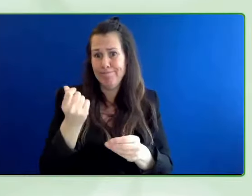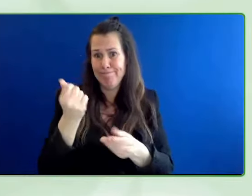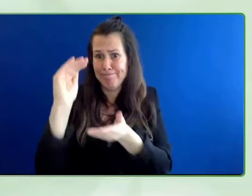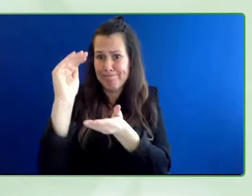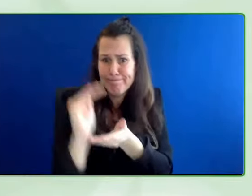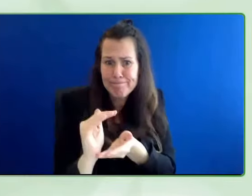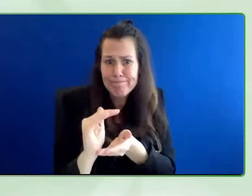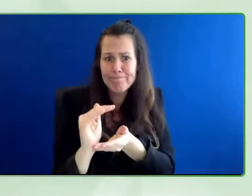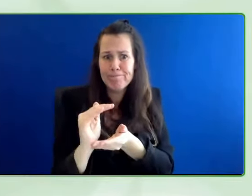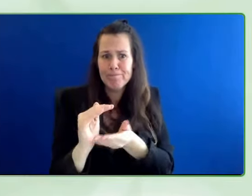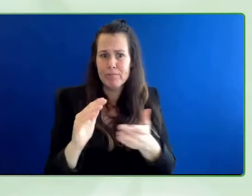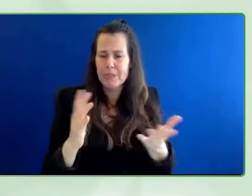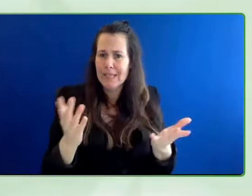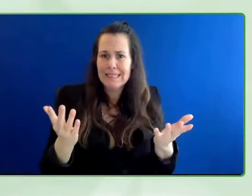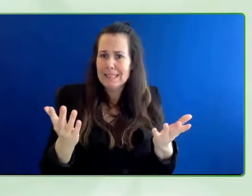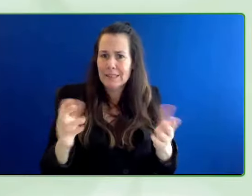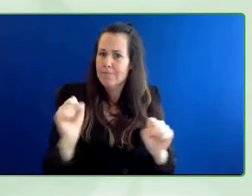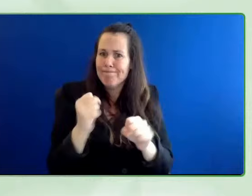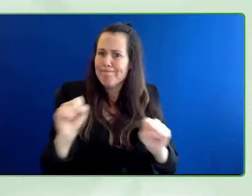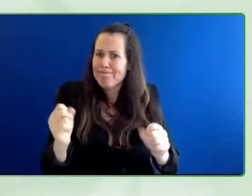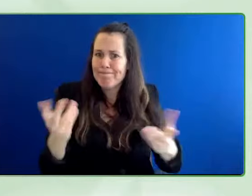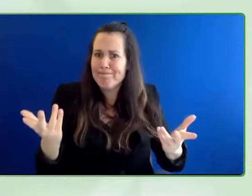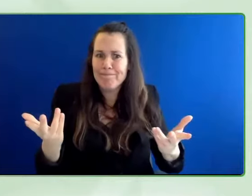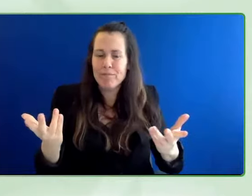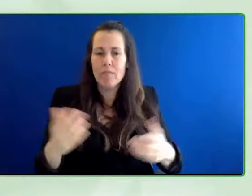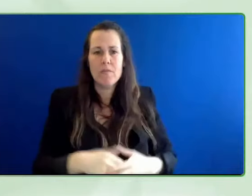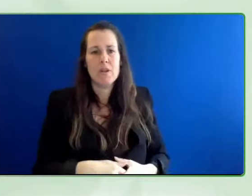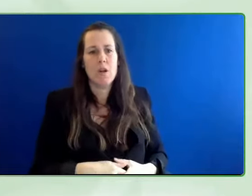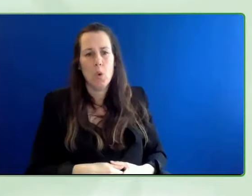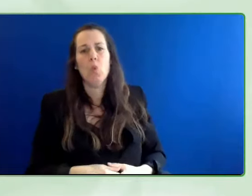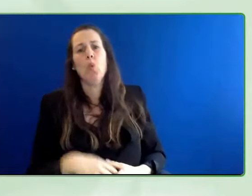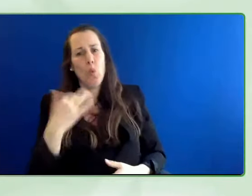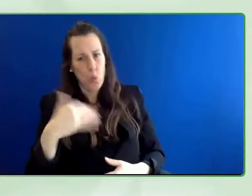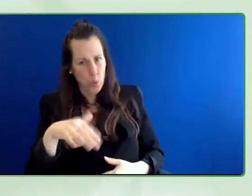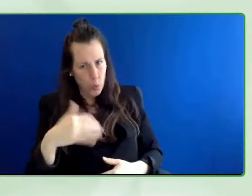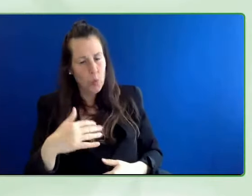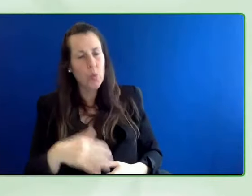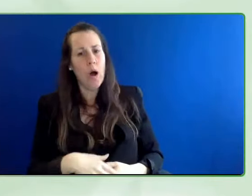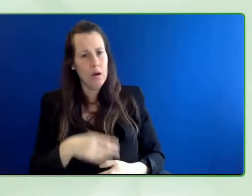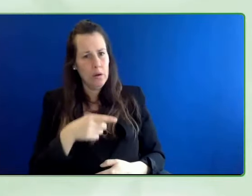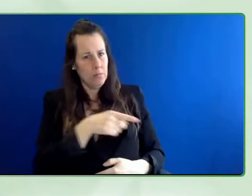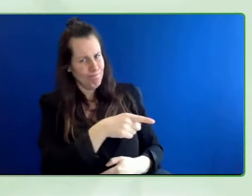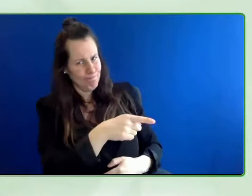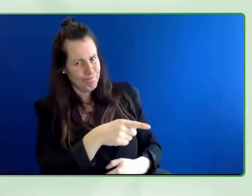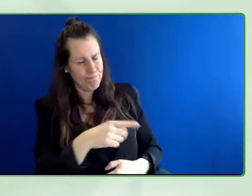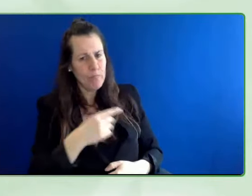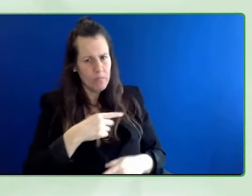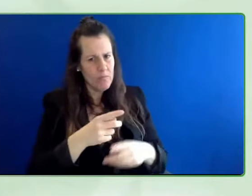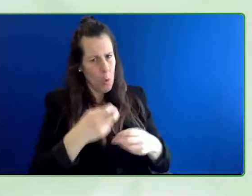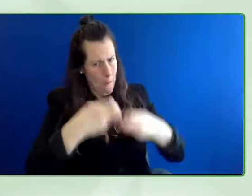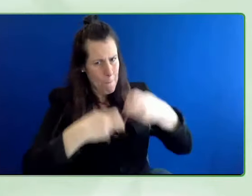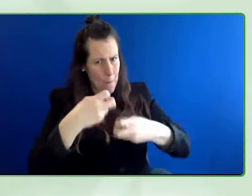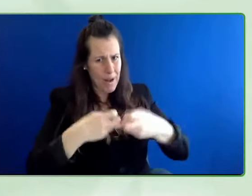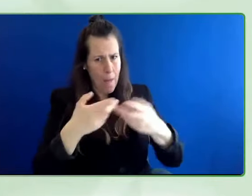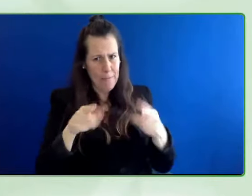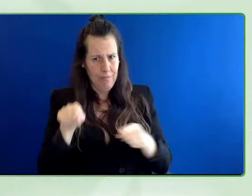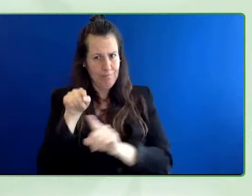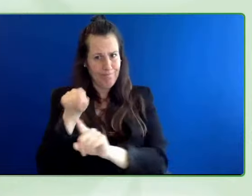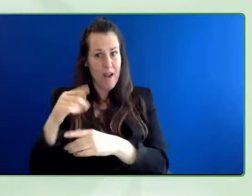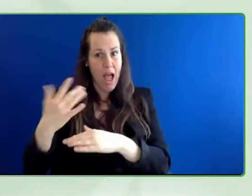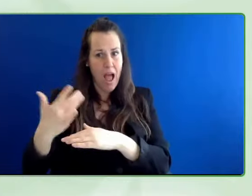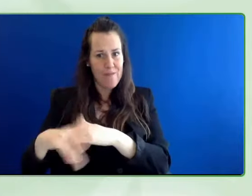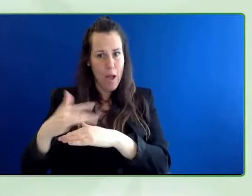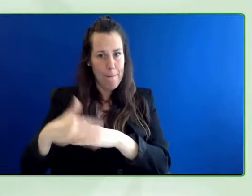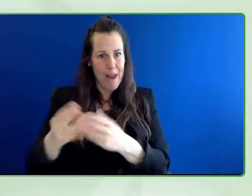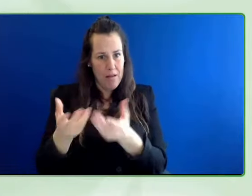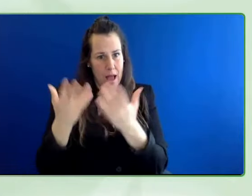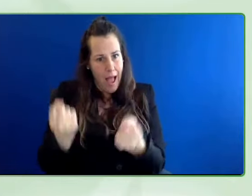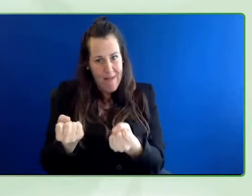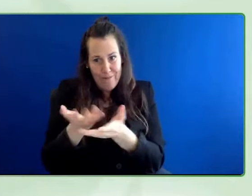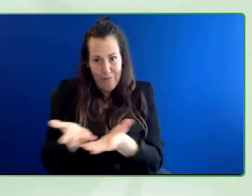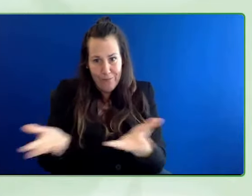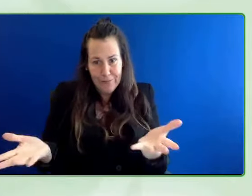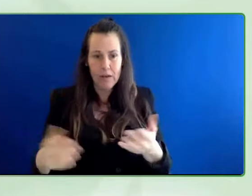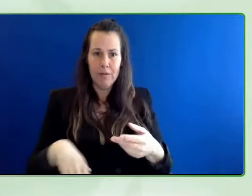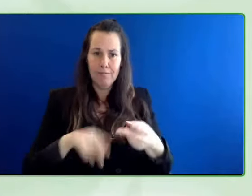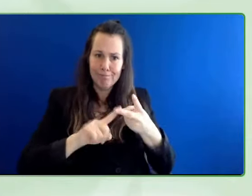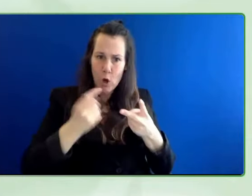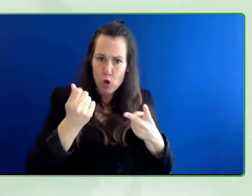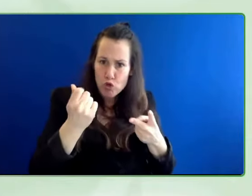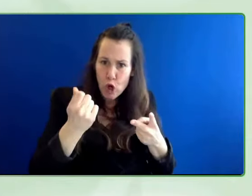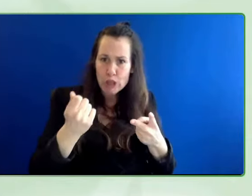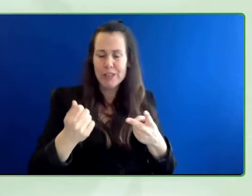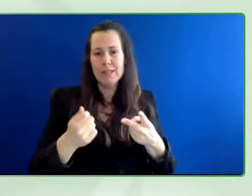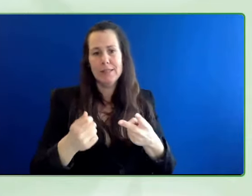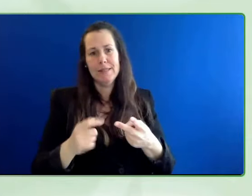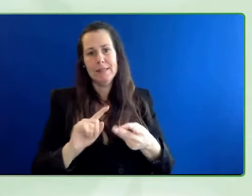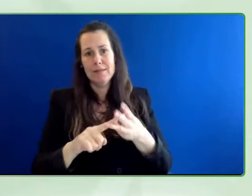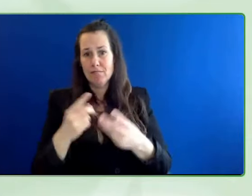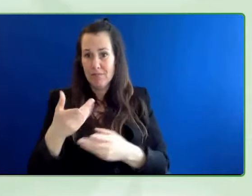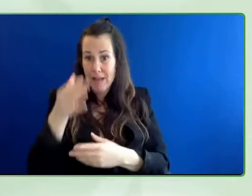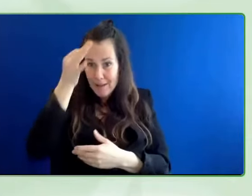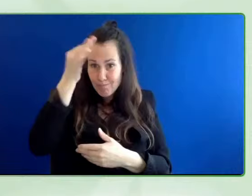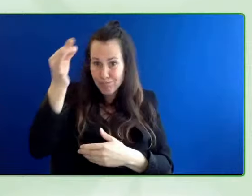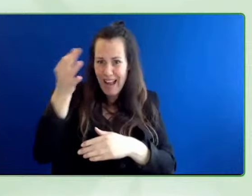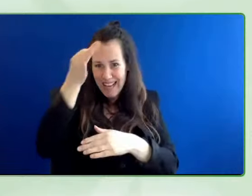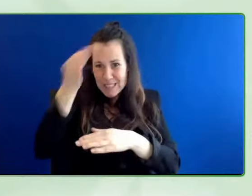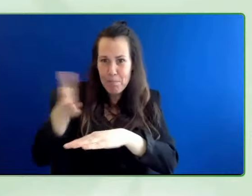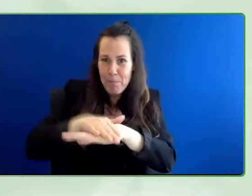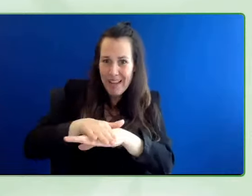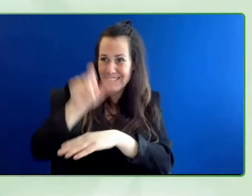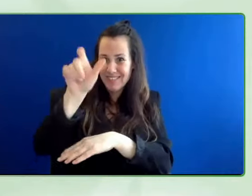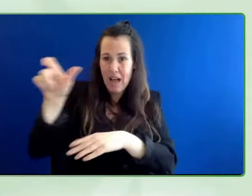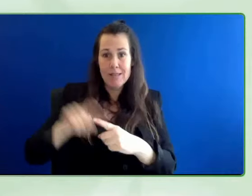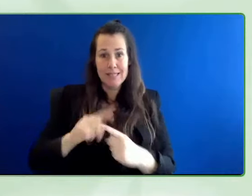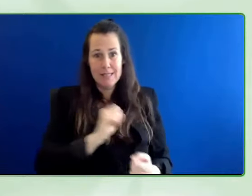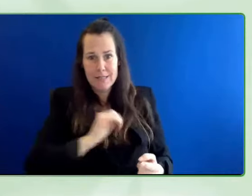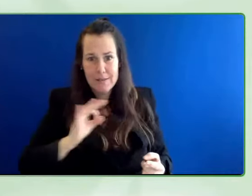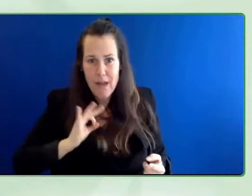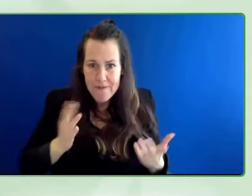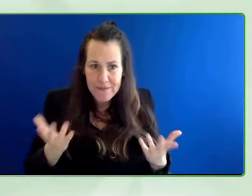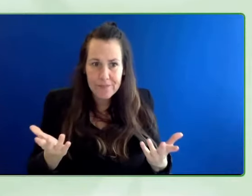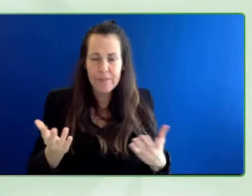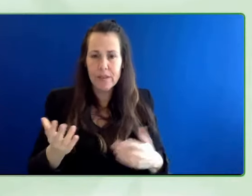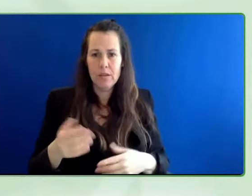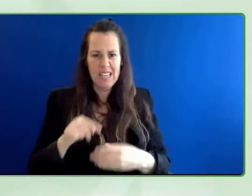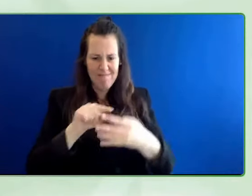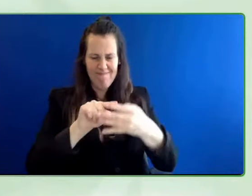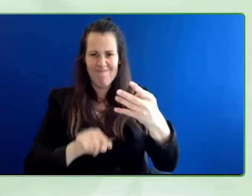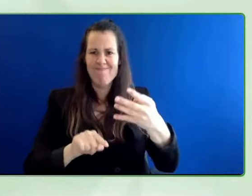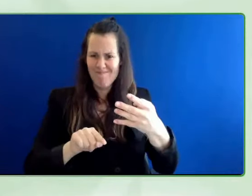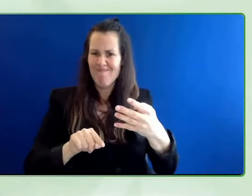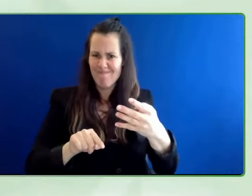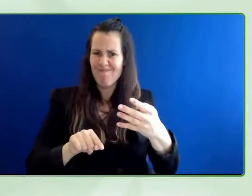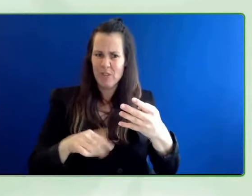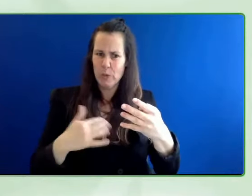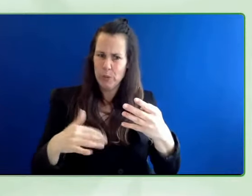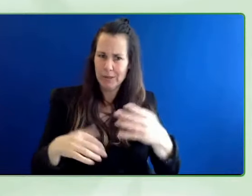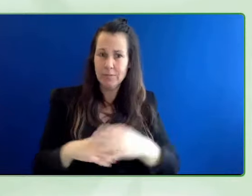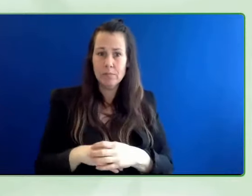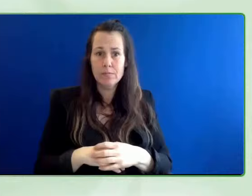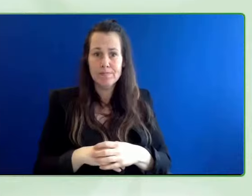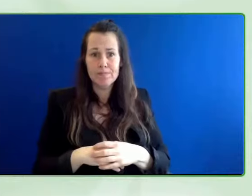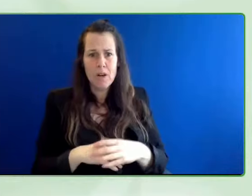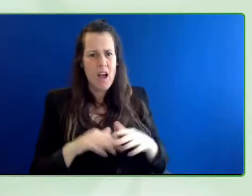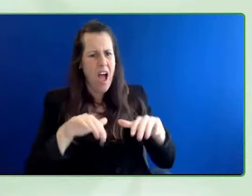May I go to you, what are your challenges on the ground level?